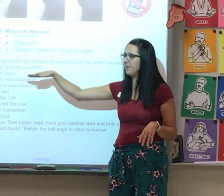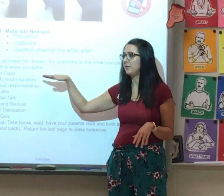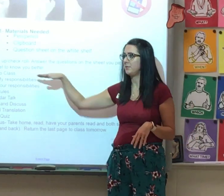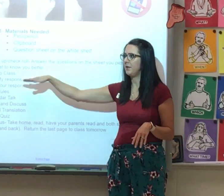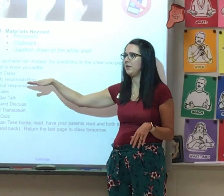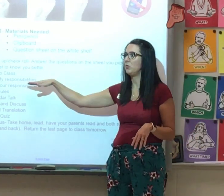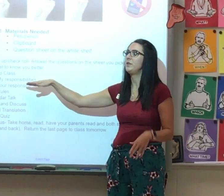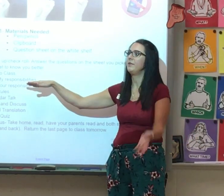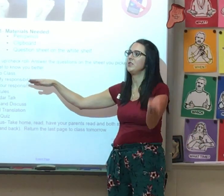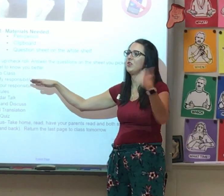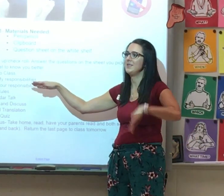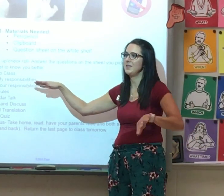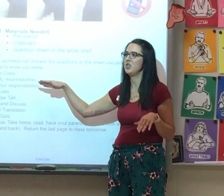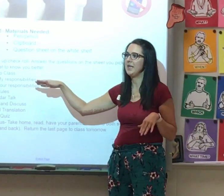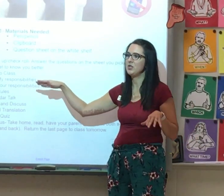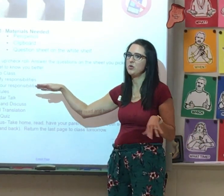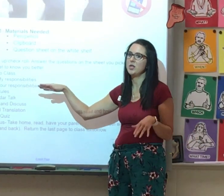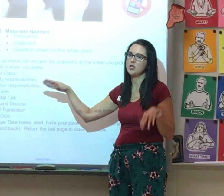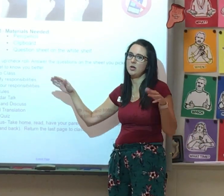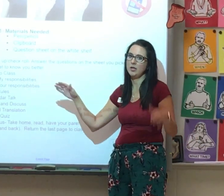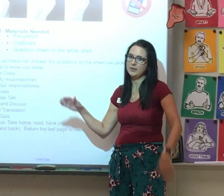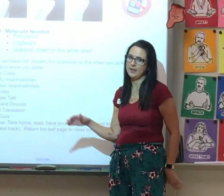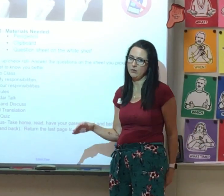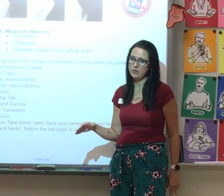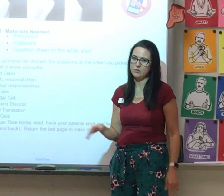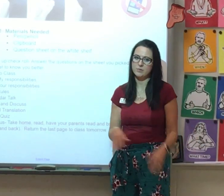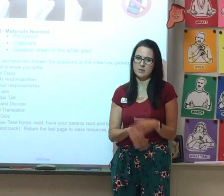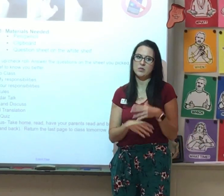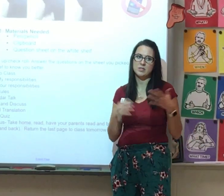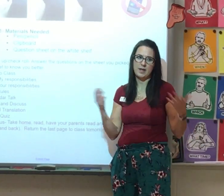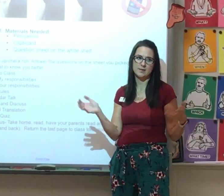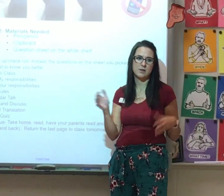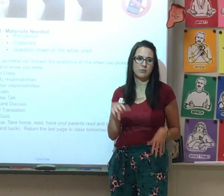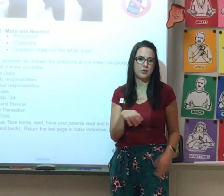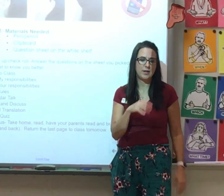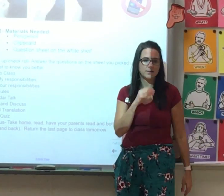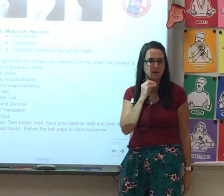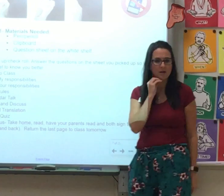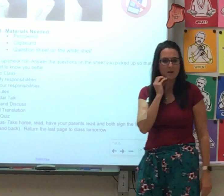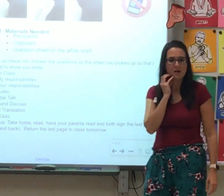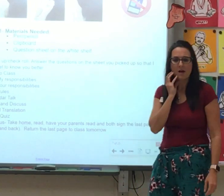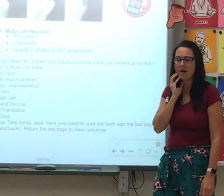But this is the time of the class period that we will definitely be transitioning into the target language which is ASL for you guys.